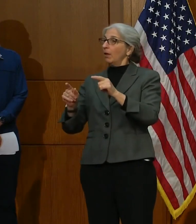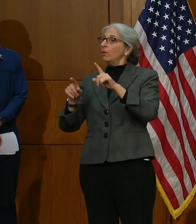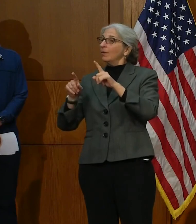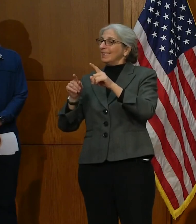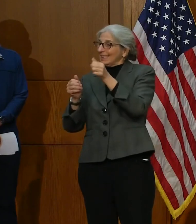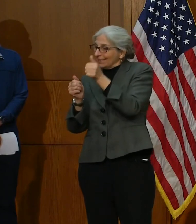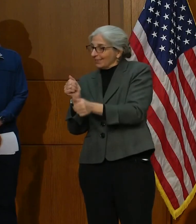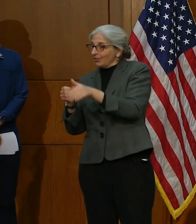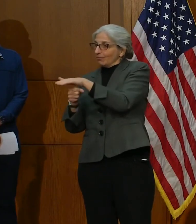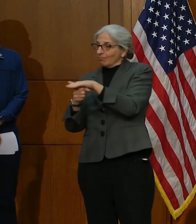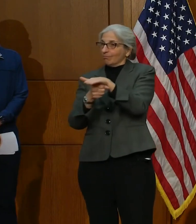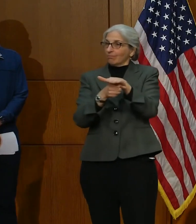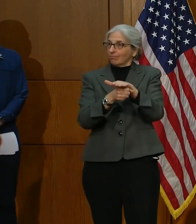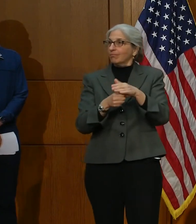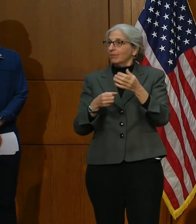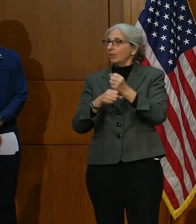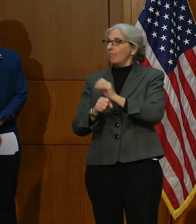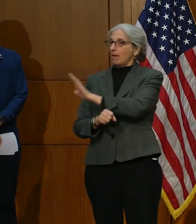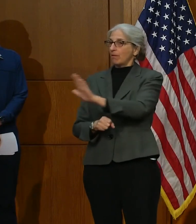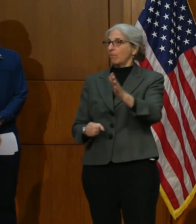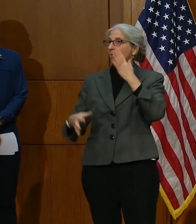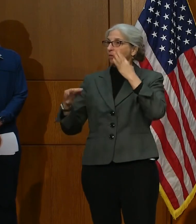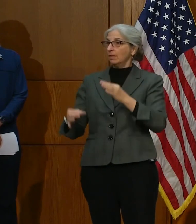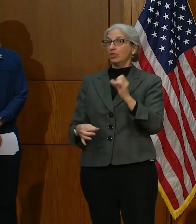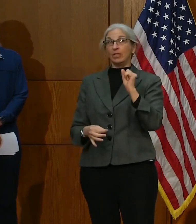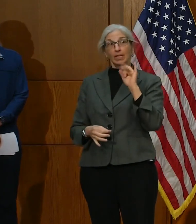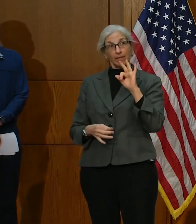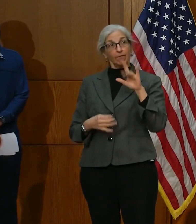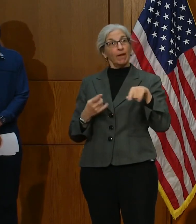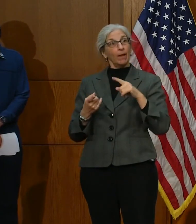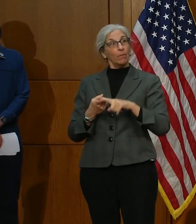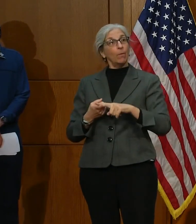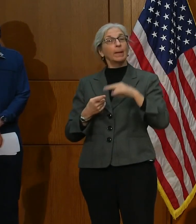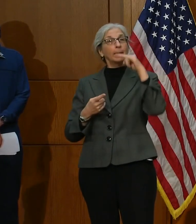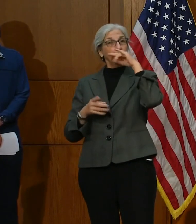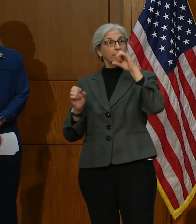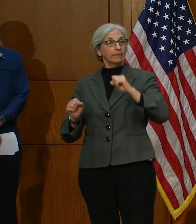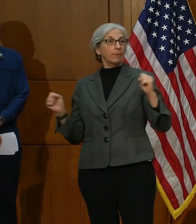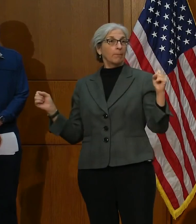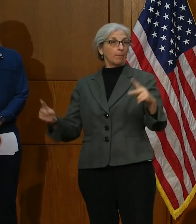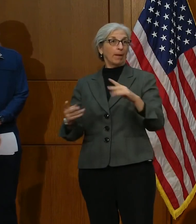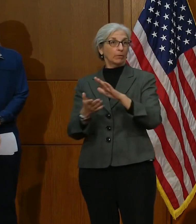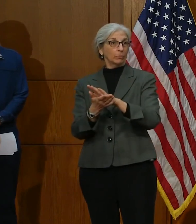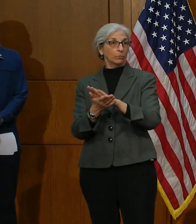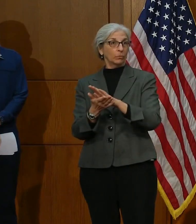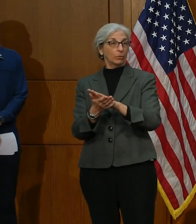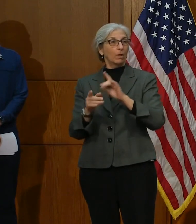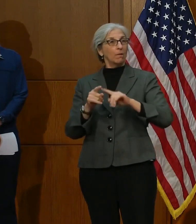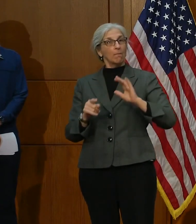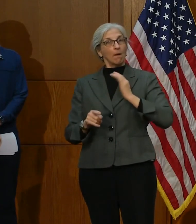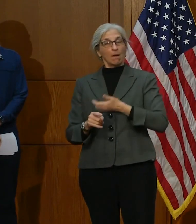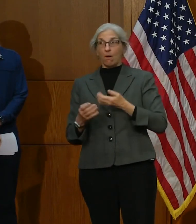LOCALITIES, DEPENDING ON WHAT THEIR NUMBERS ARE IN THE COMMUNITIES OUR ALLOW THEM TO MAKE THE DECISIONS ON IF AND